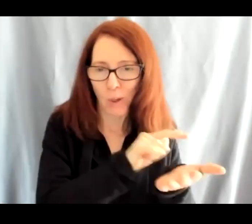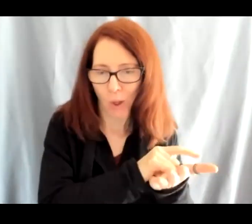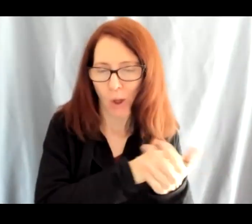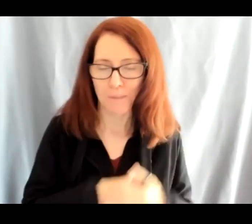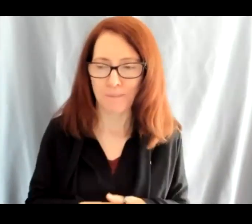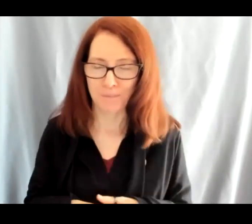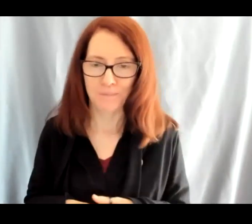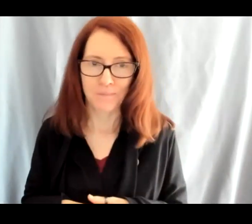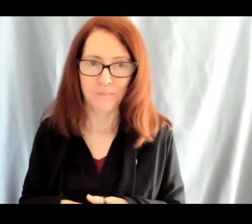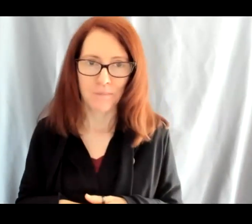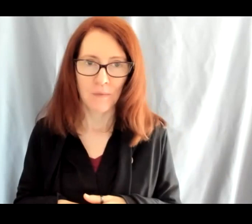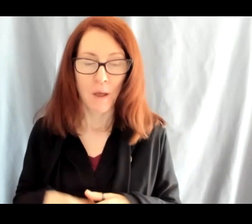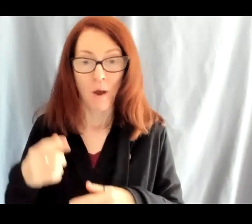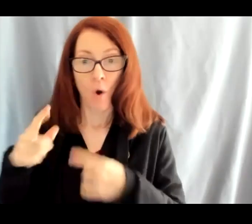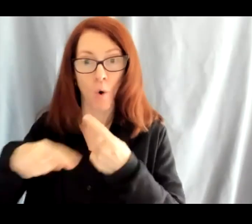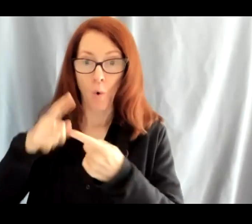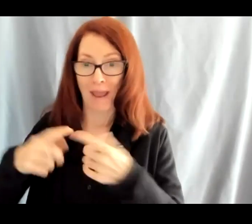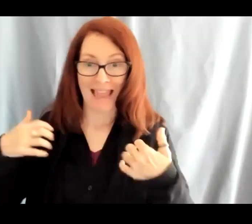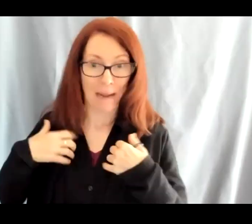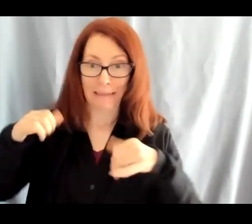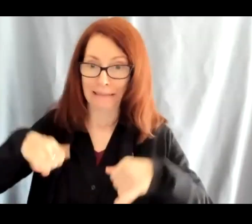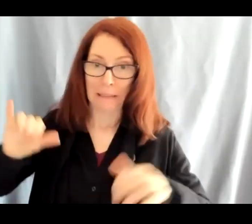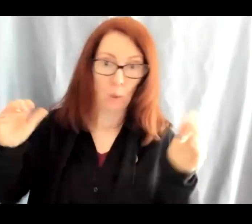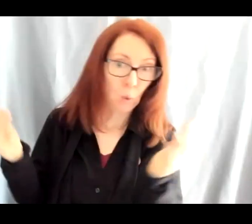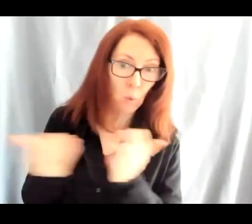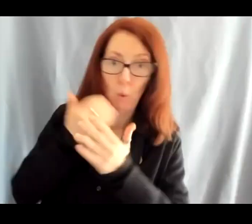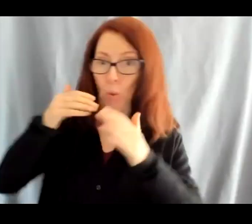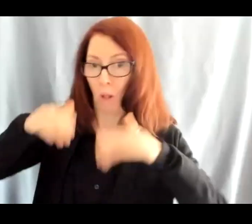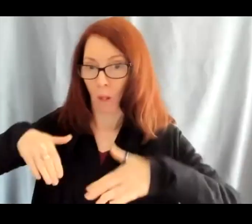so that way you know they still are going to be able to behave in the workplace and those sorts